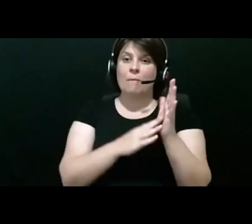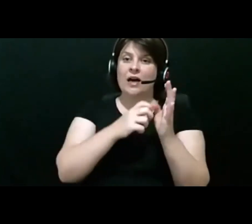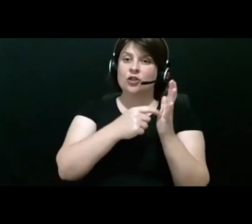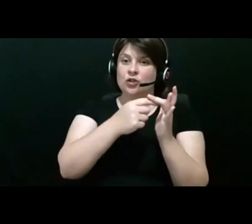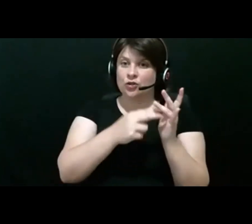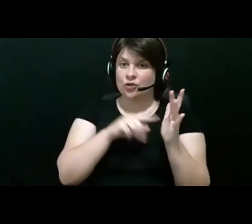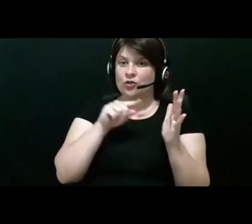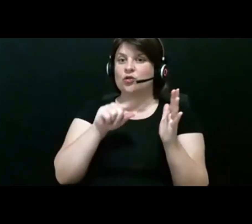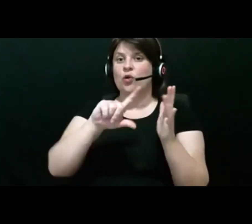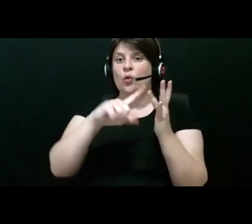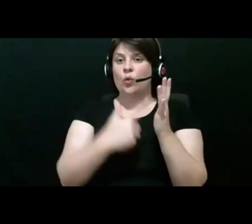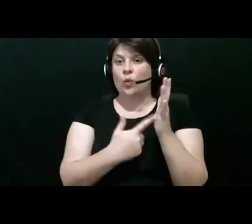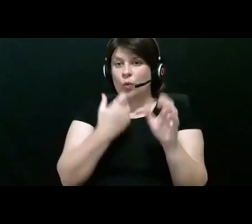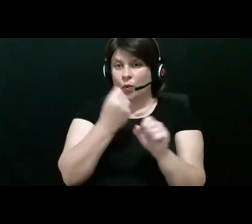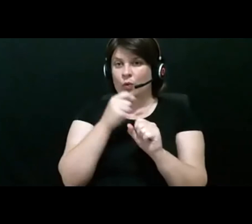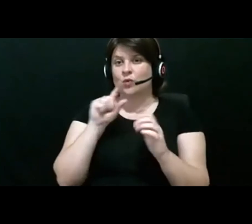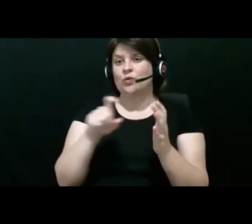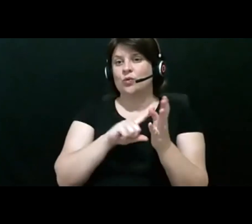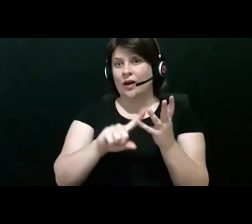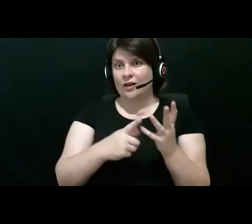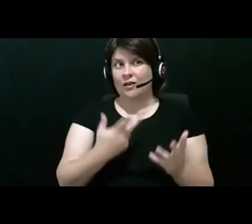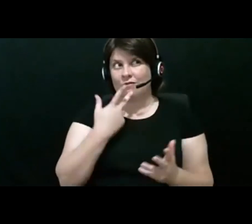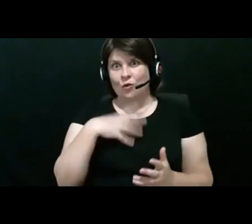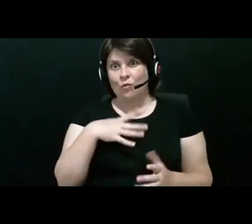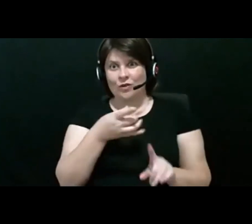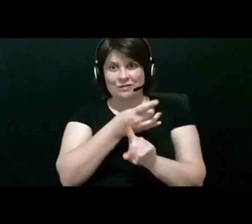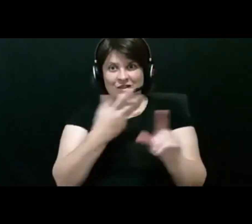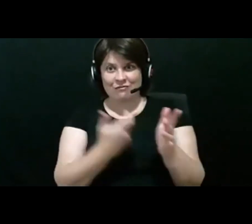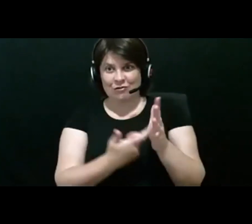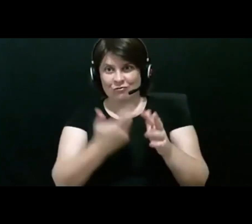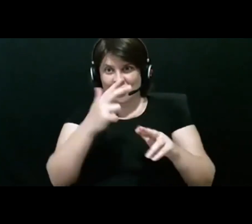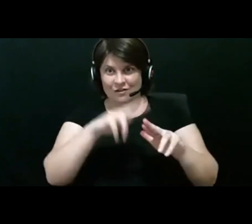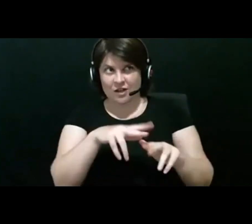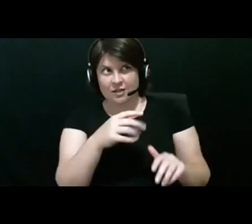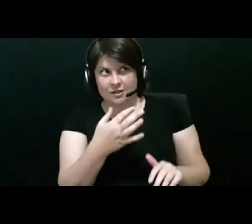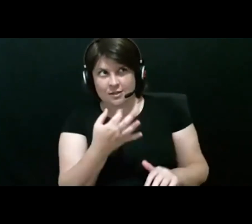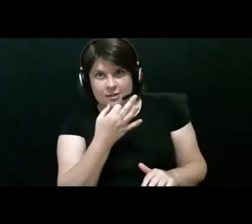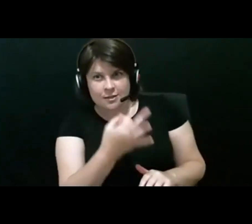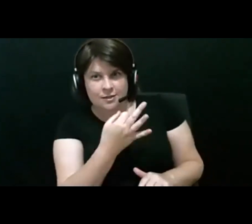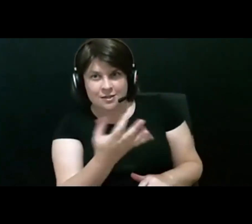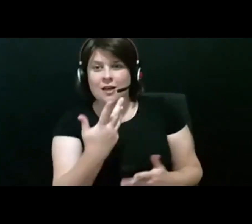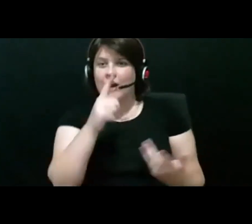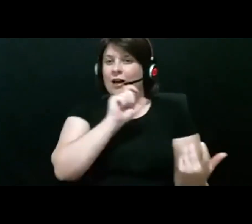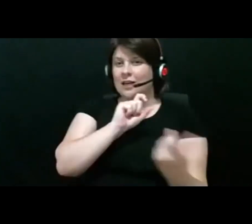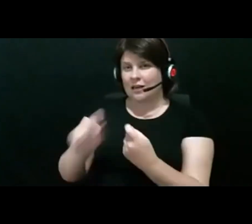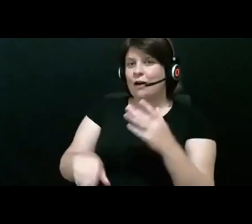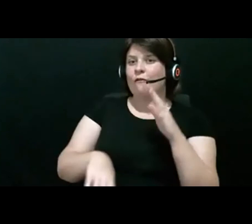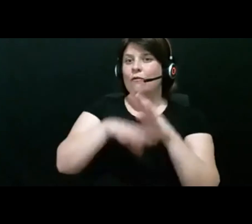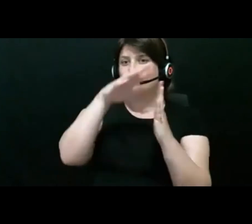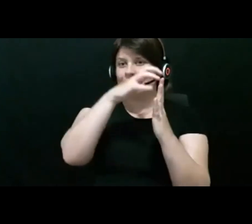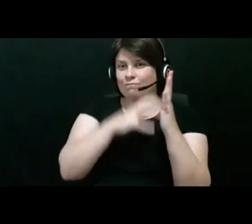with your question or request for specific references and I can email you the whole document or the reference that you're after.